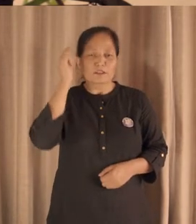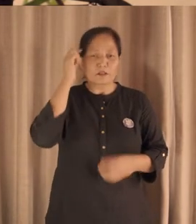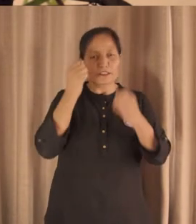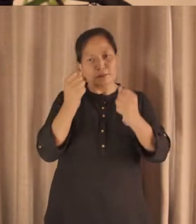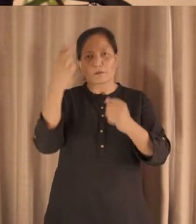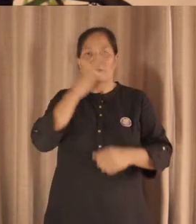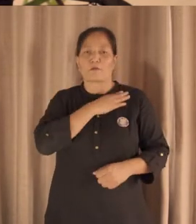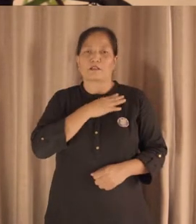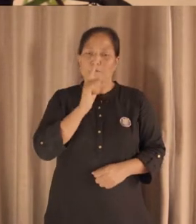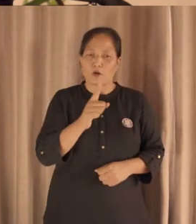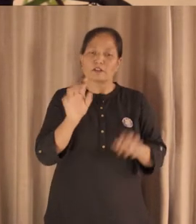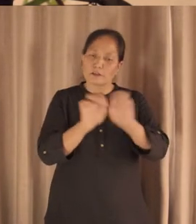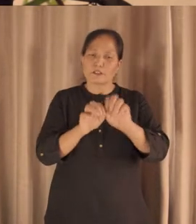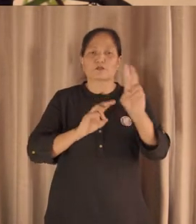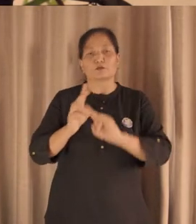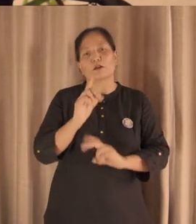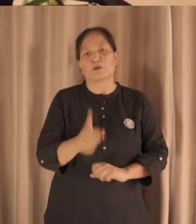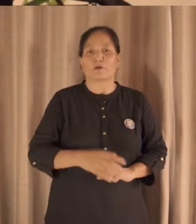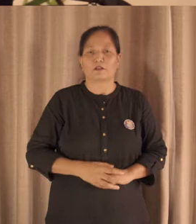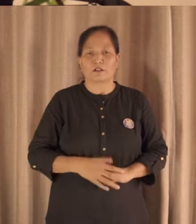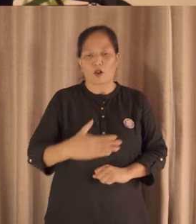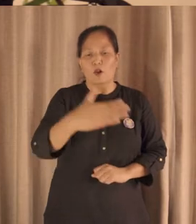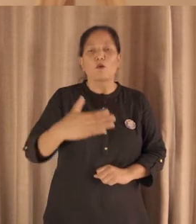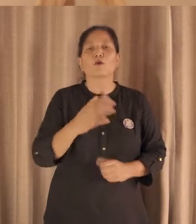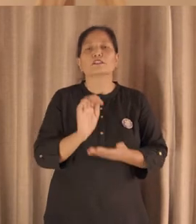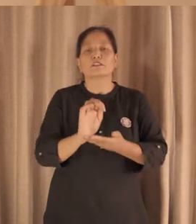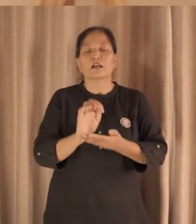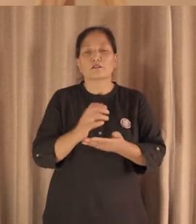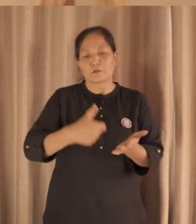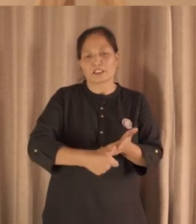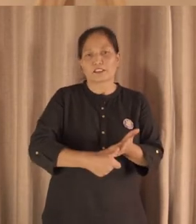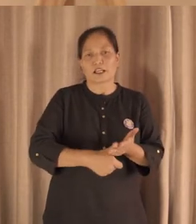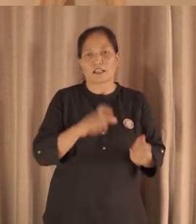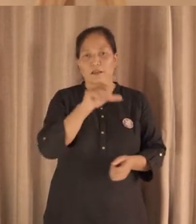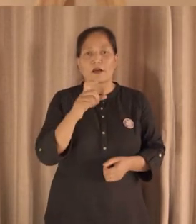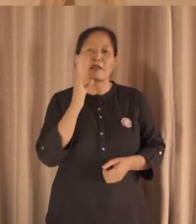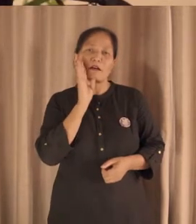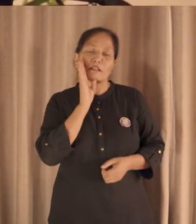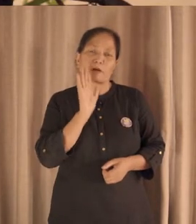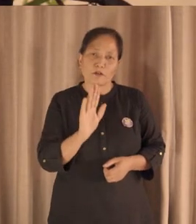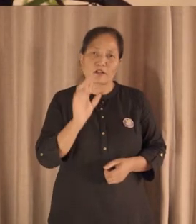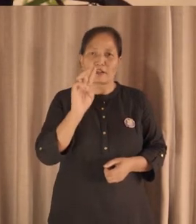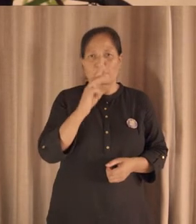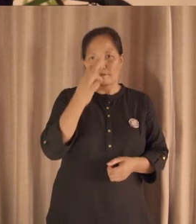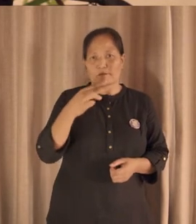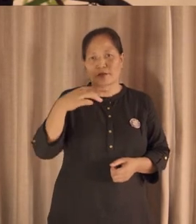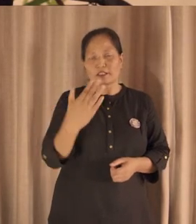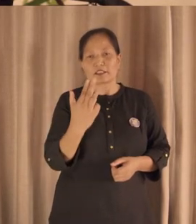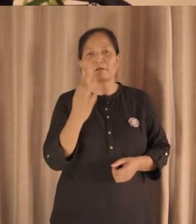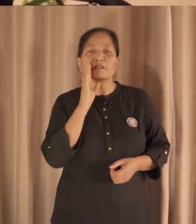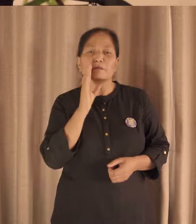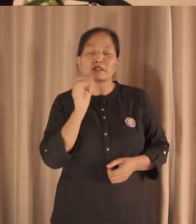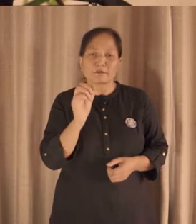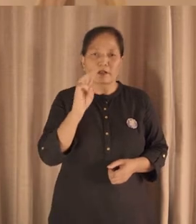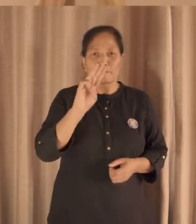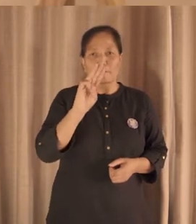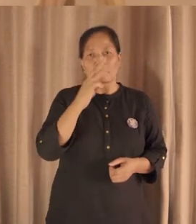is a youth, like Khagendra Sangraula. As much as I have studied and heard about him, I think